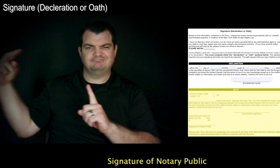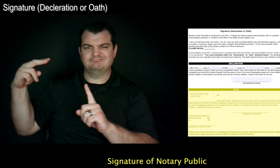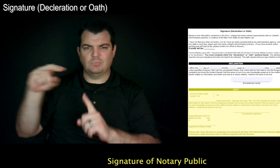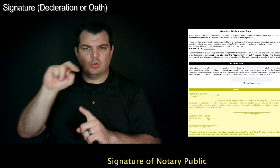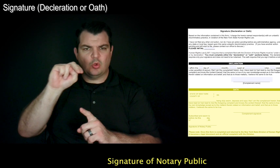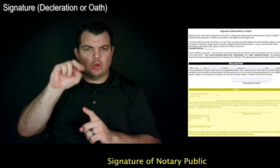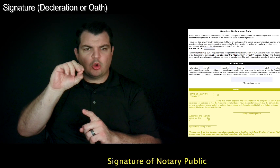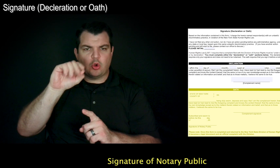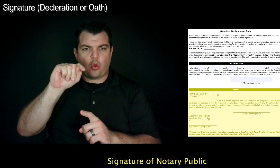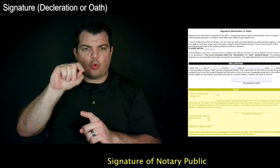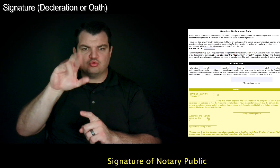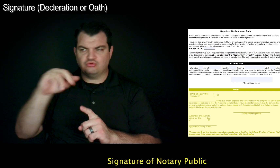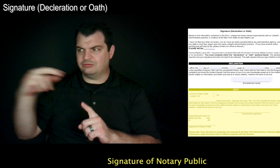Signature of Notary Public